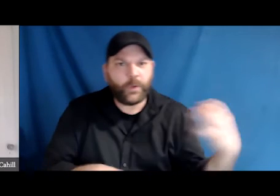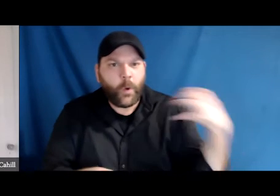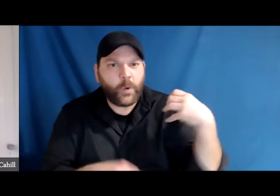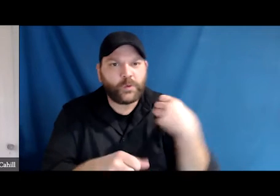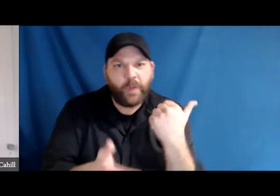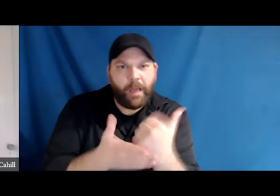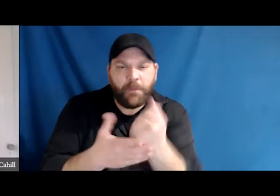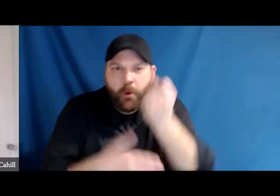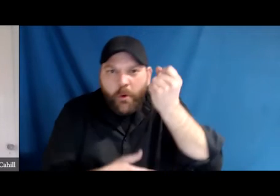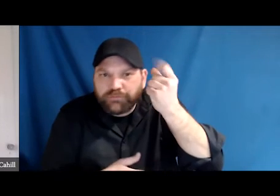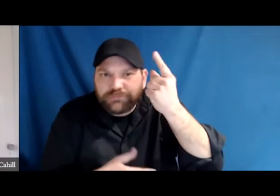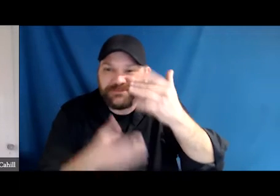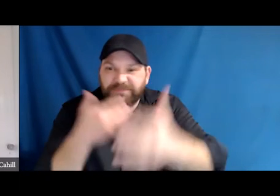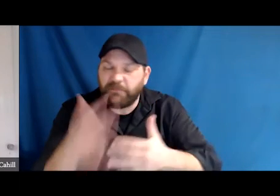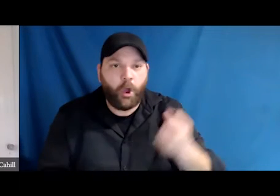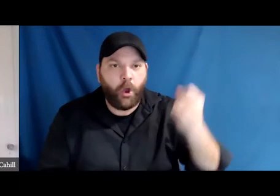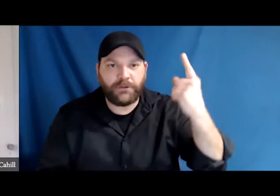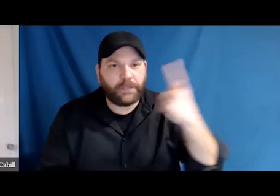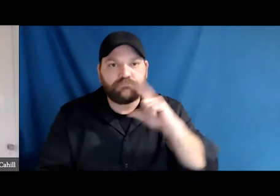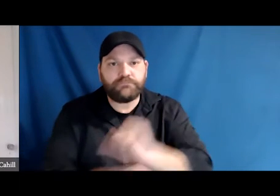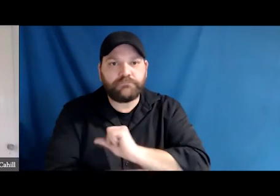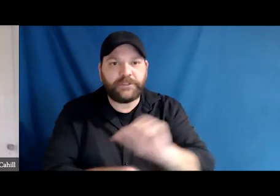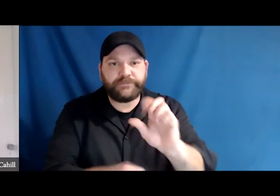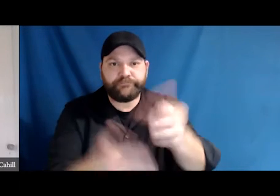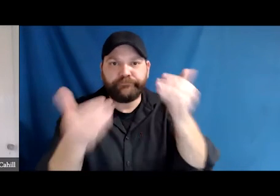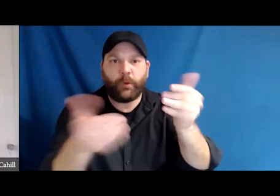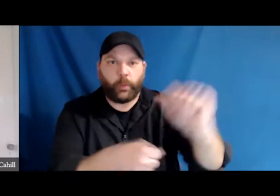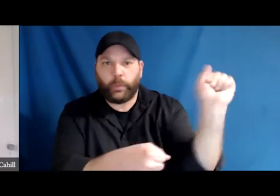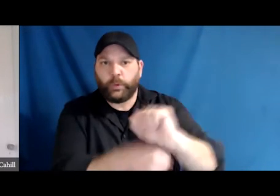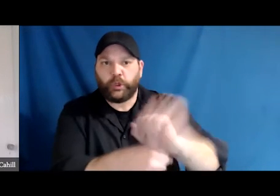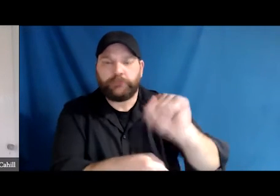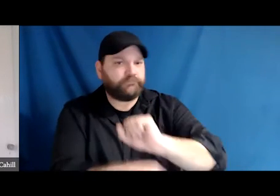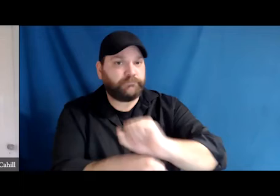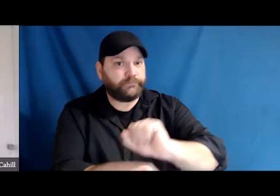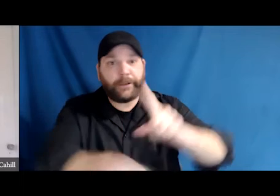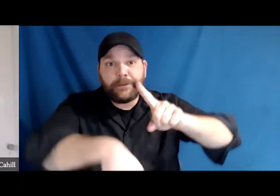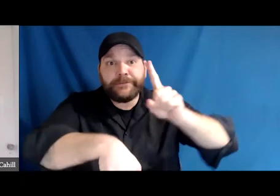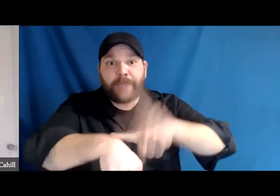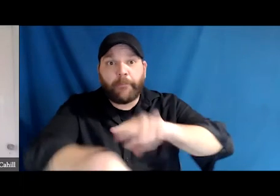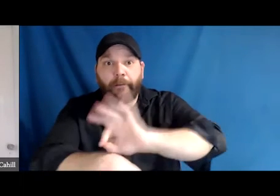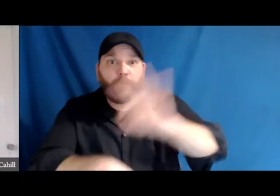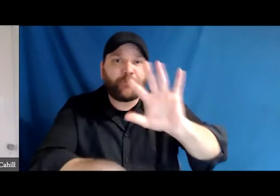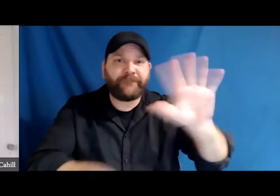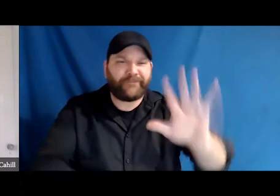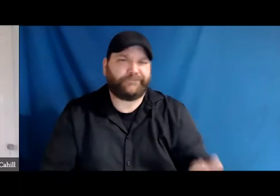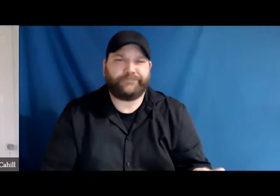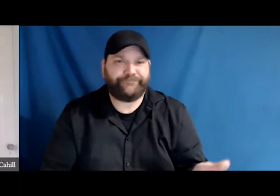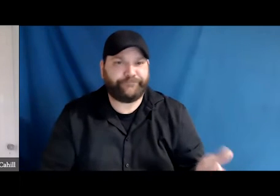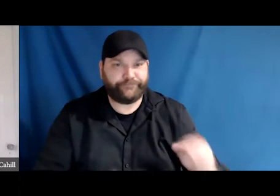as long as you had to, so that you could get the information out in a timely manner, because then otherwise our coaches and our student athletes